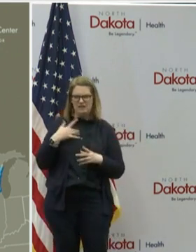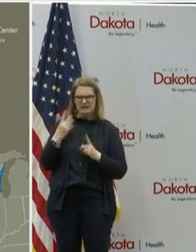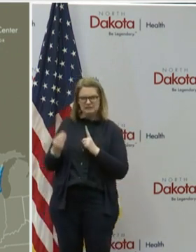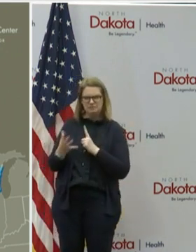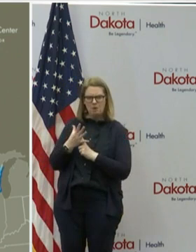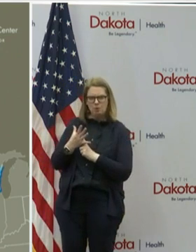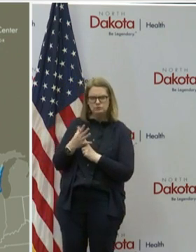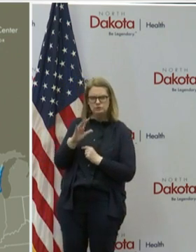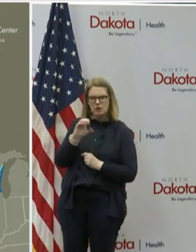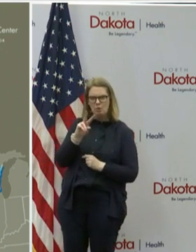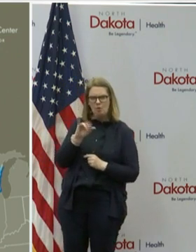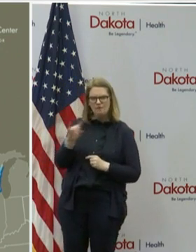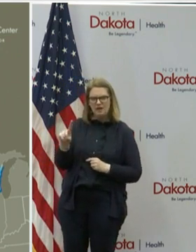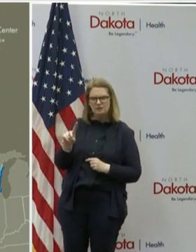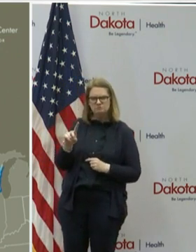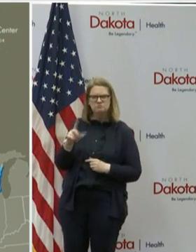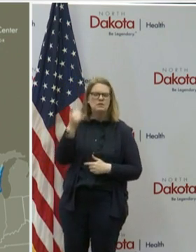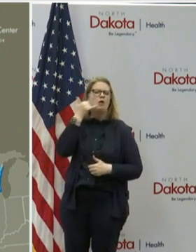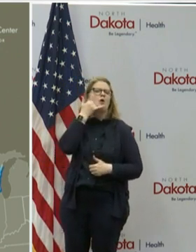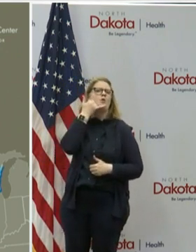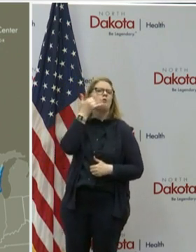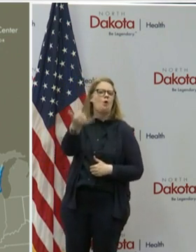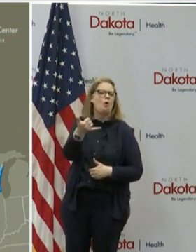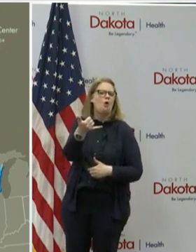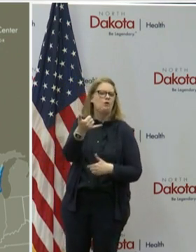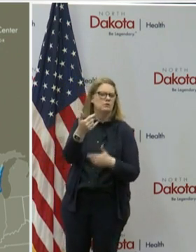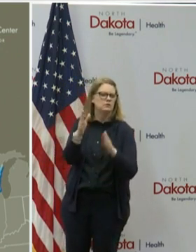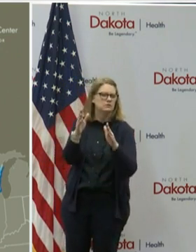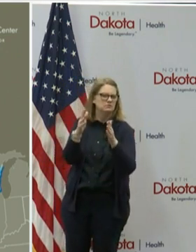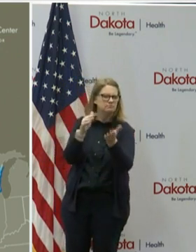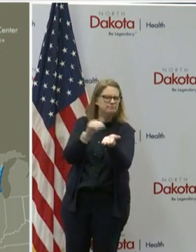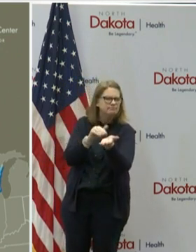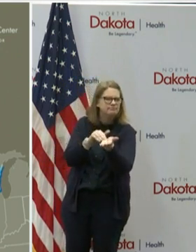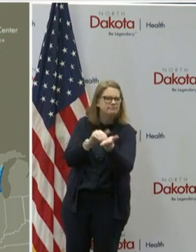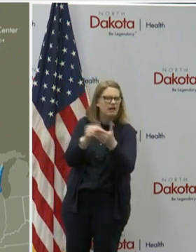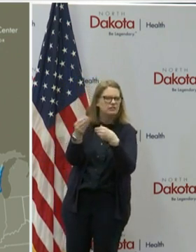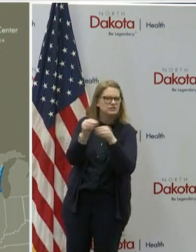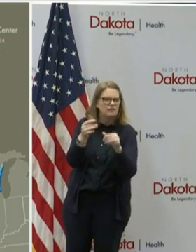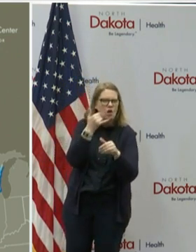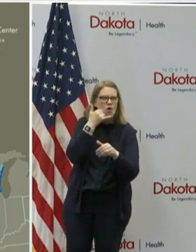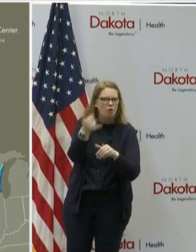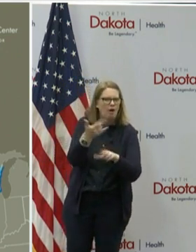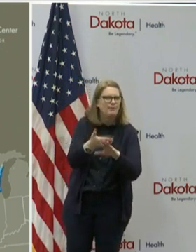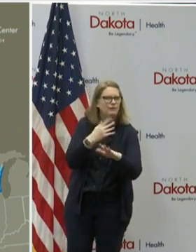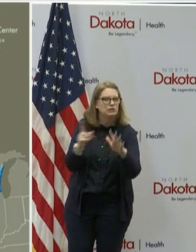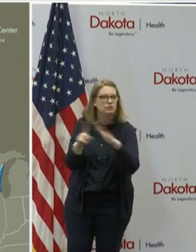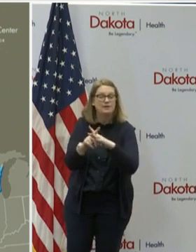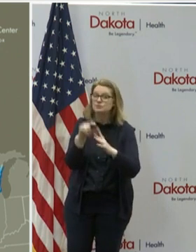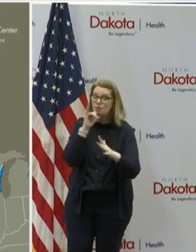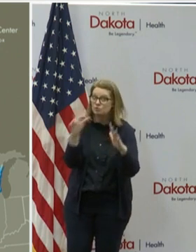TESTING CAPABILITY WE HAVE IF WE DON'T HAVE TESTS TO RUN. IT'S IMPORTANT IF YOU'RE FEELING